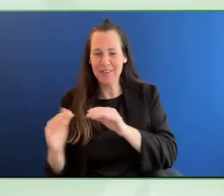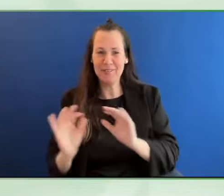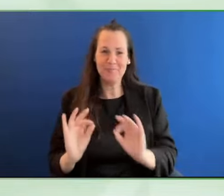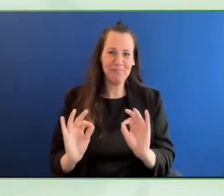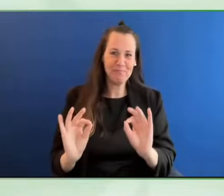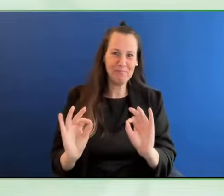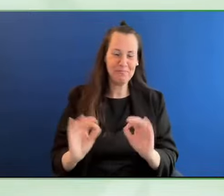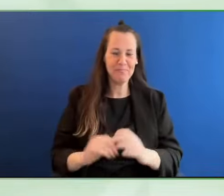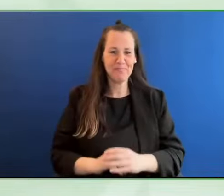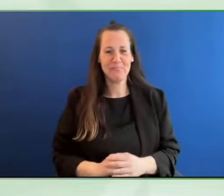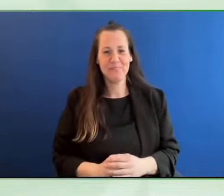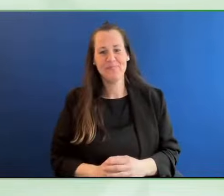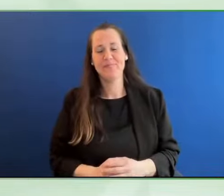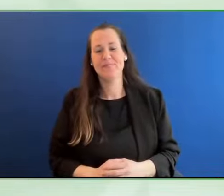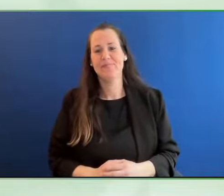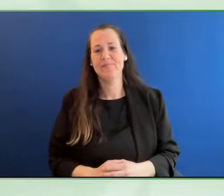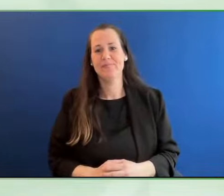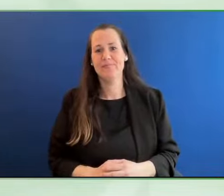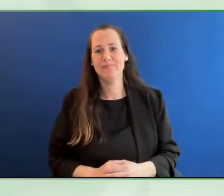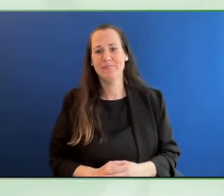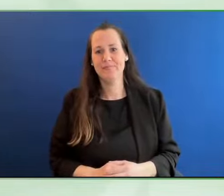shirt with a great vest.